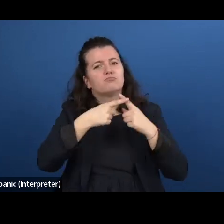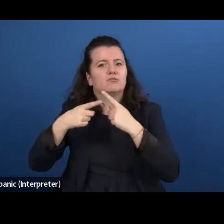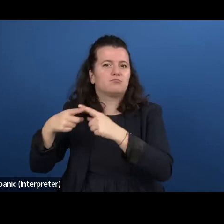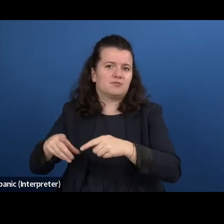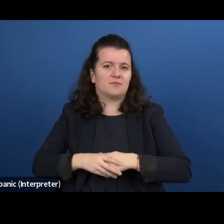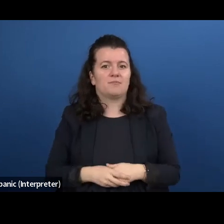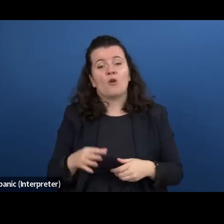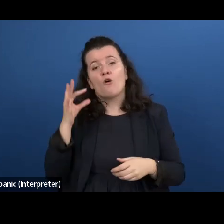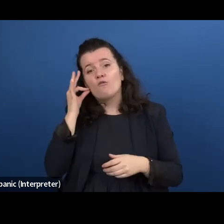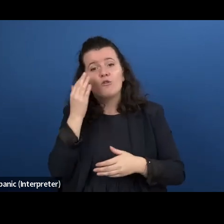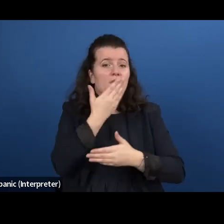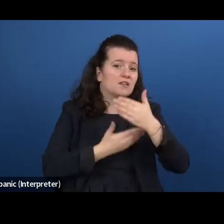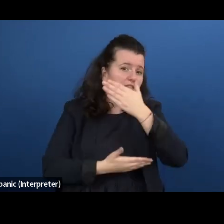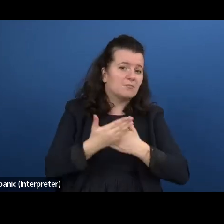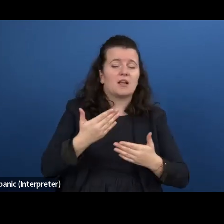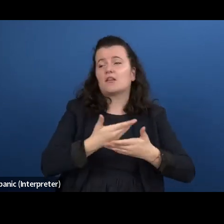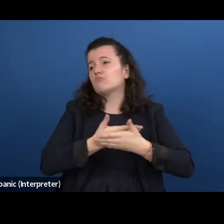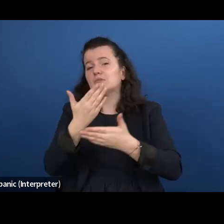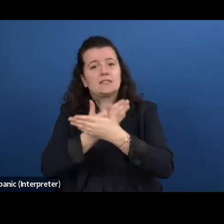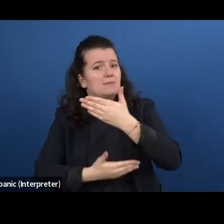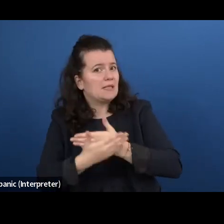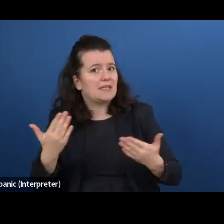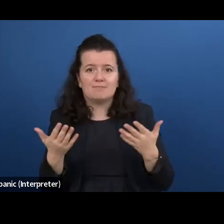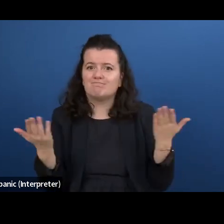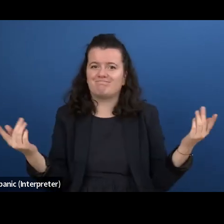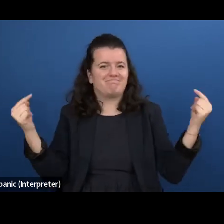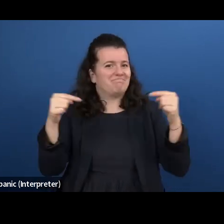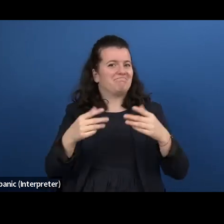Warm regards to everyone. Thank you.